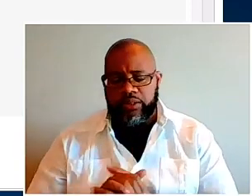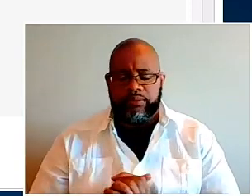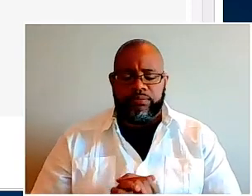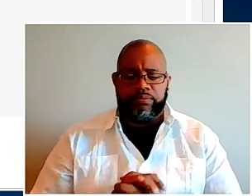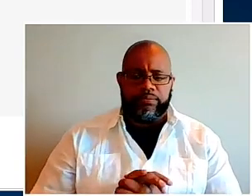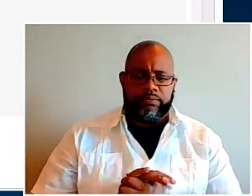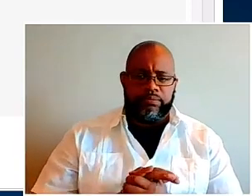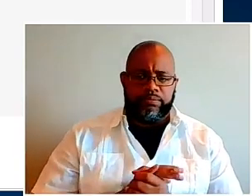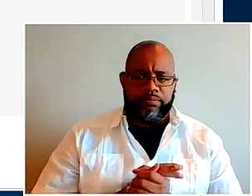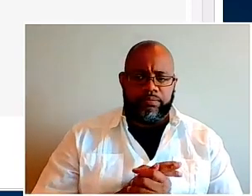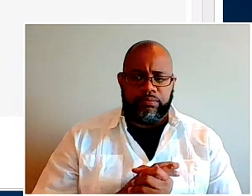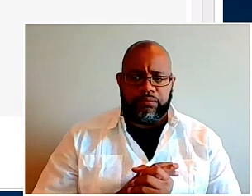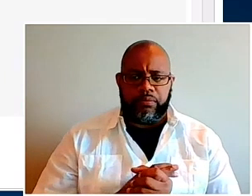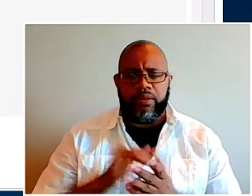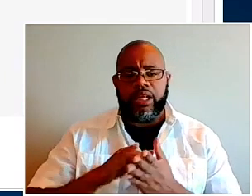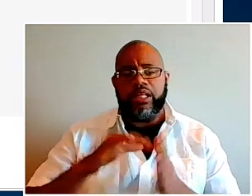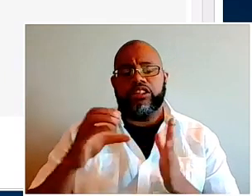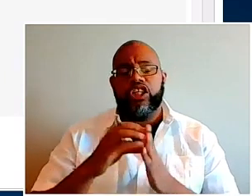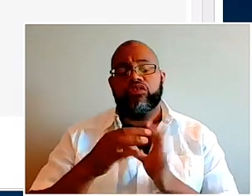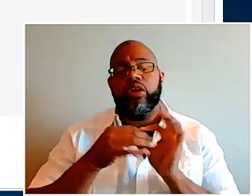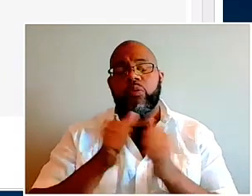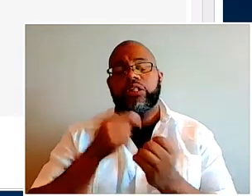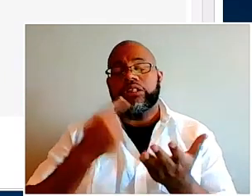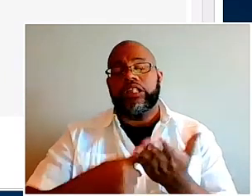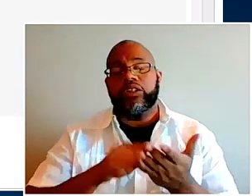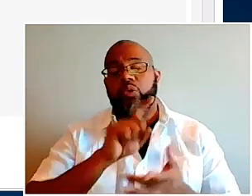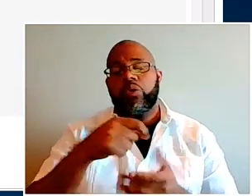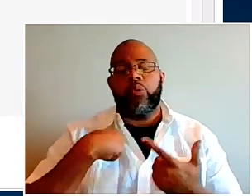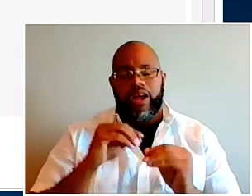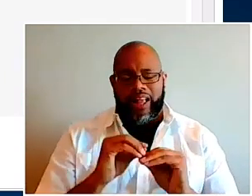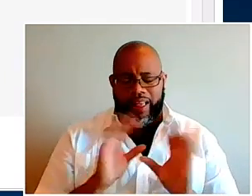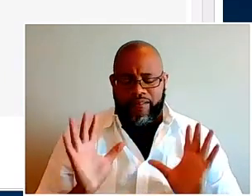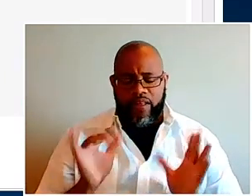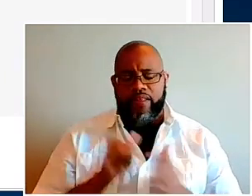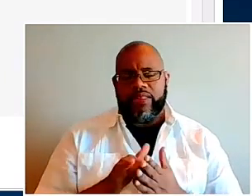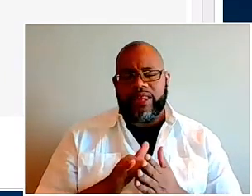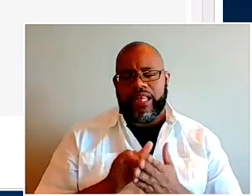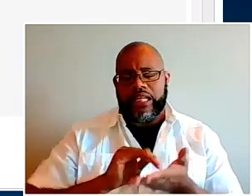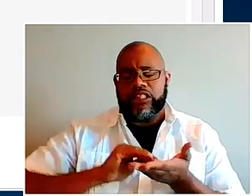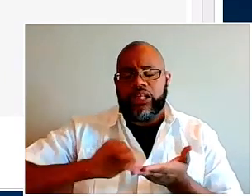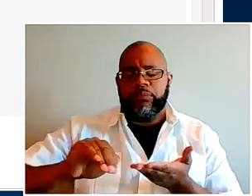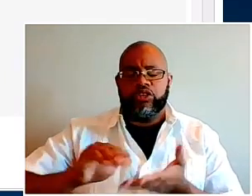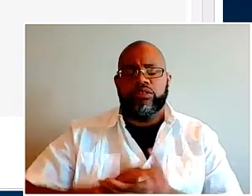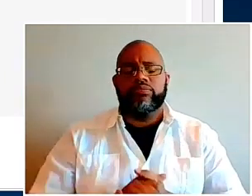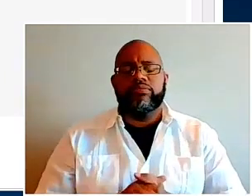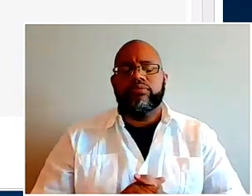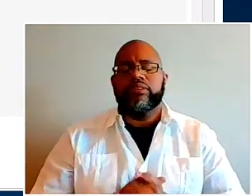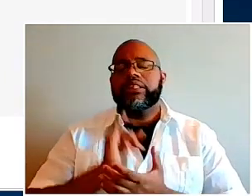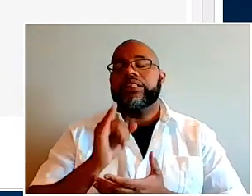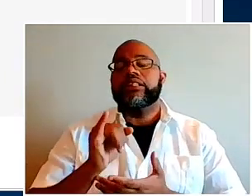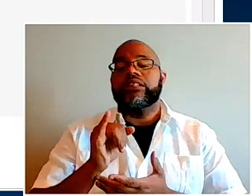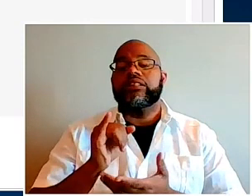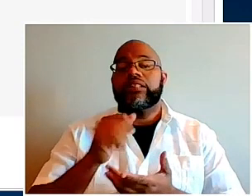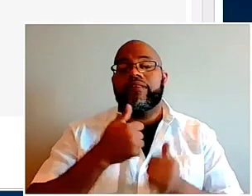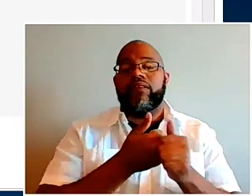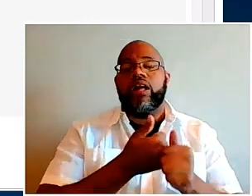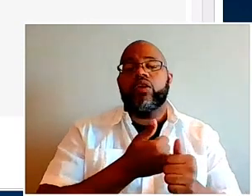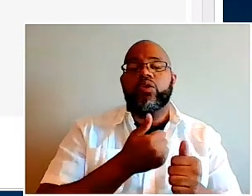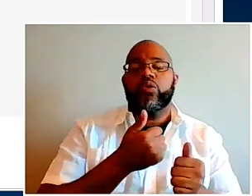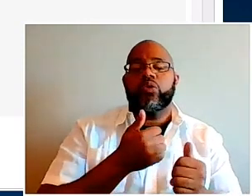In this section related to our discussion questions, we clarified that the exemption is subject to requirements from initial